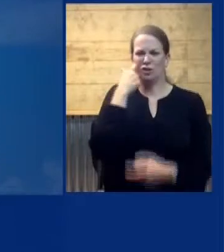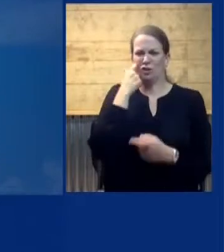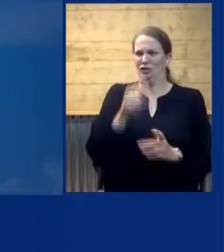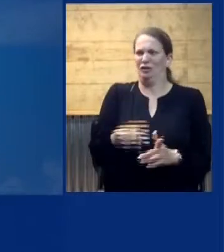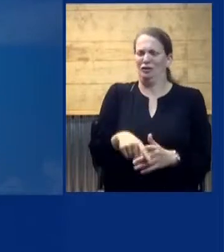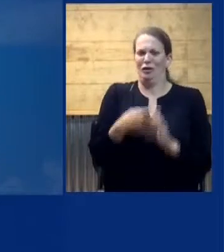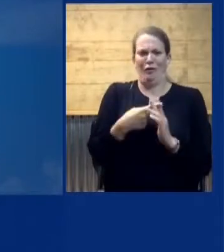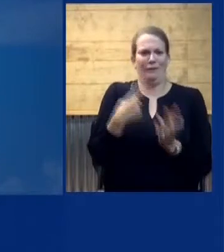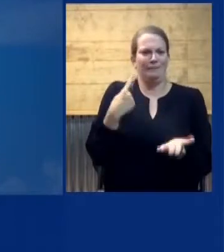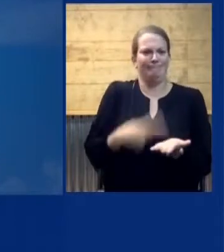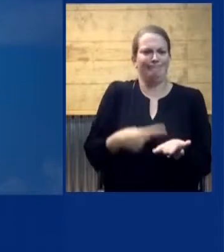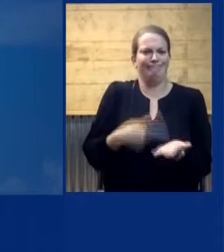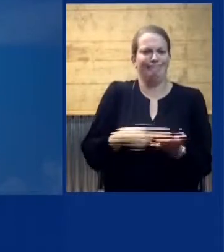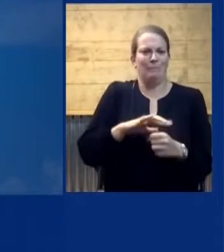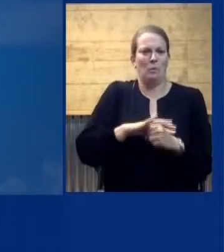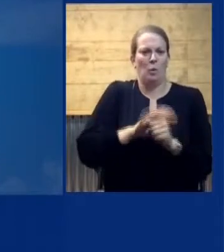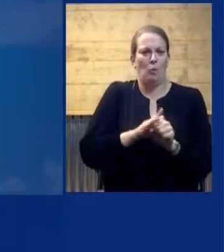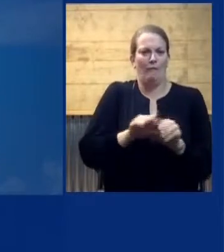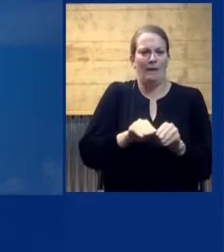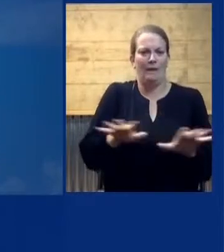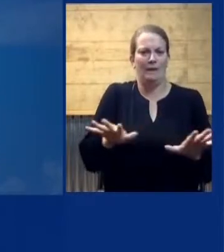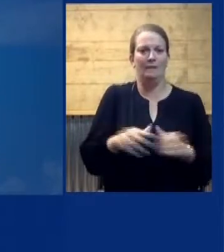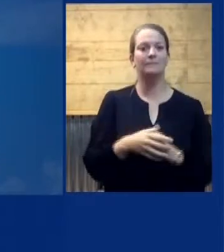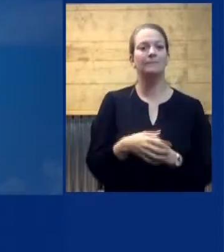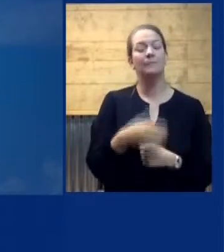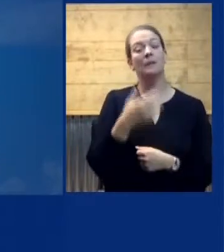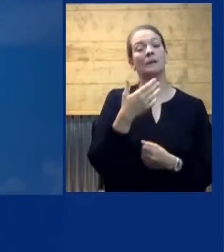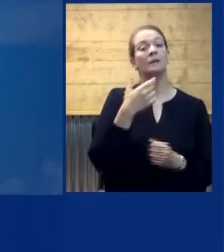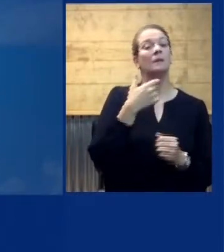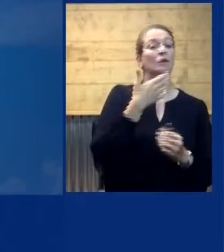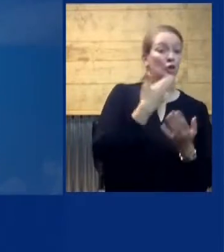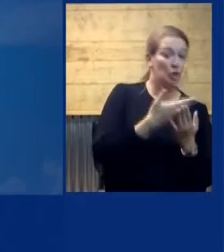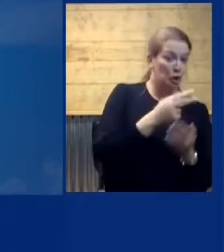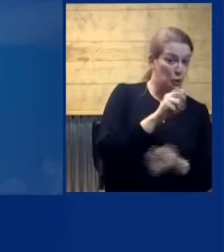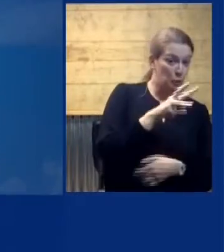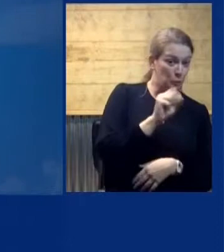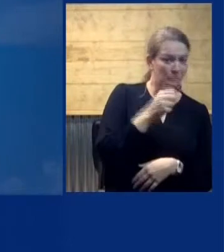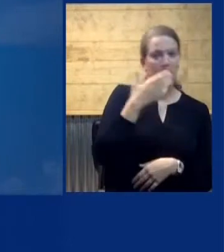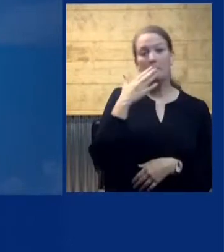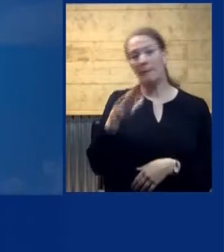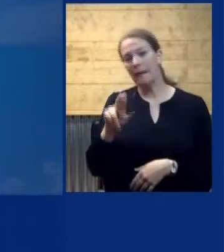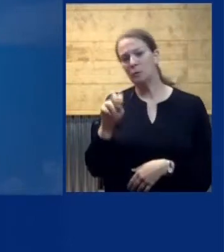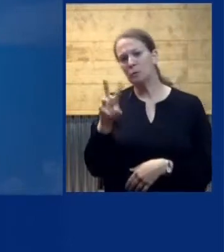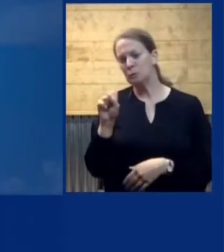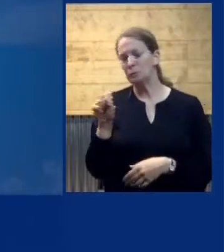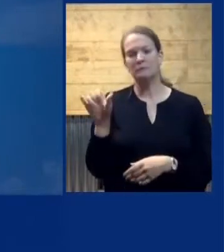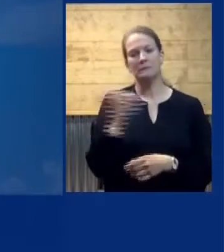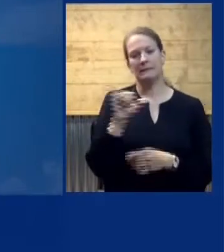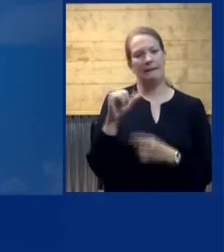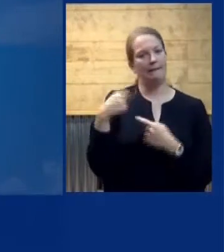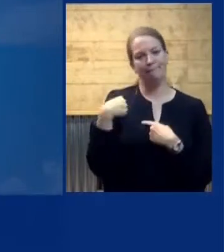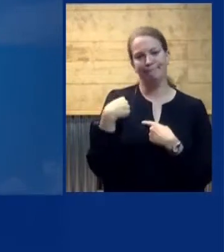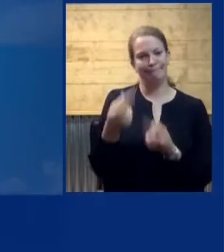TODAY. TODAY IS DAY 130. FEELS LIKE JUST YESTERDAY WE